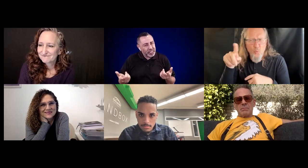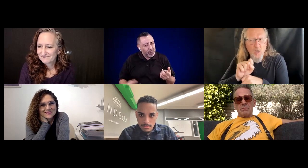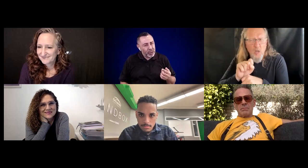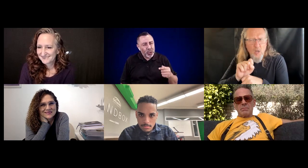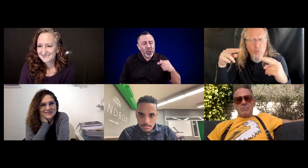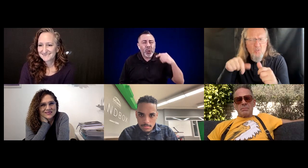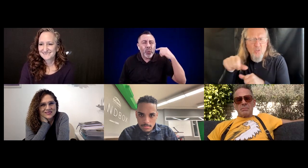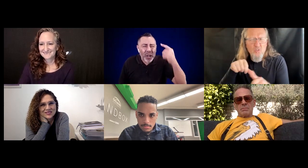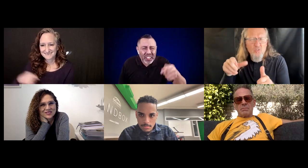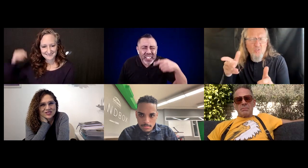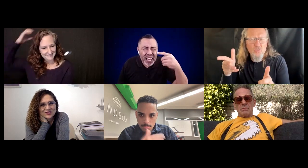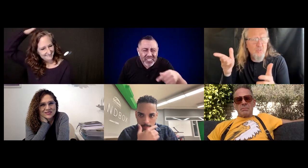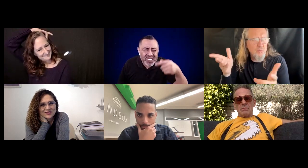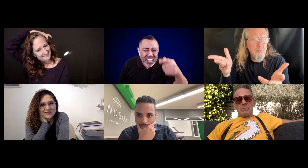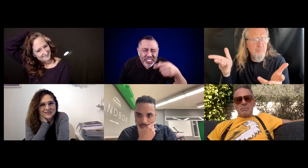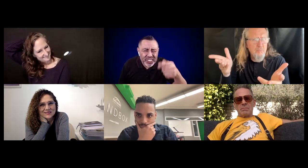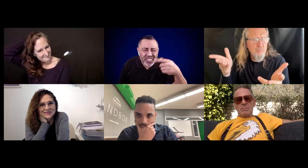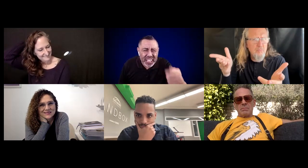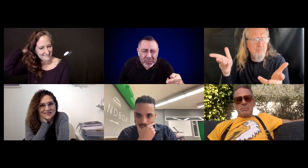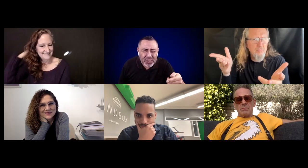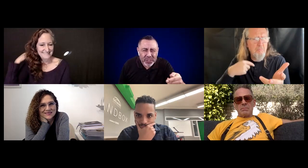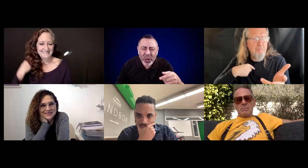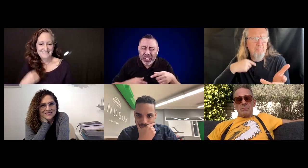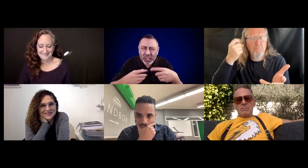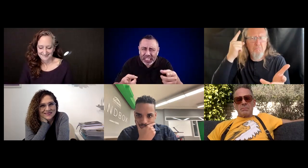I ask myself, why do they have to say each other's names?